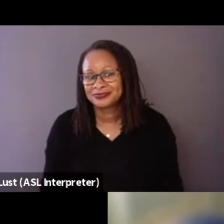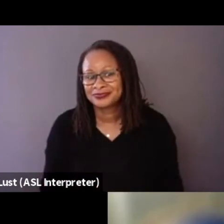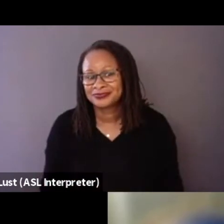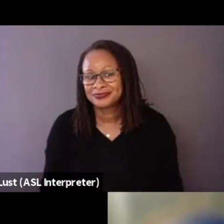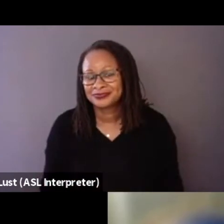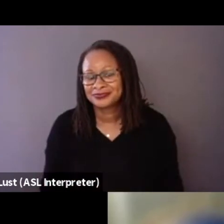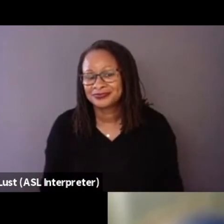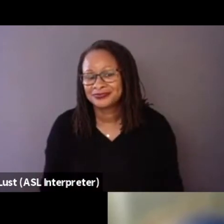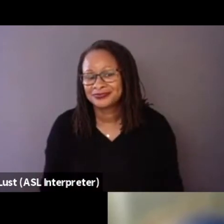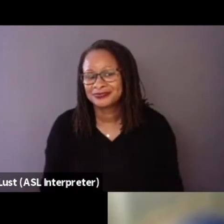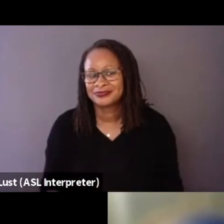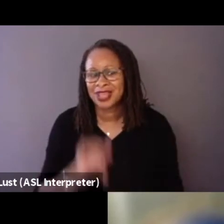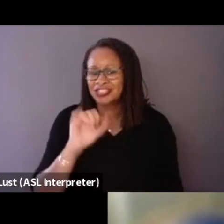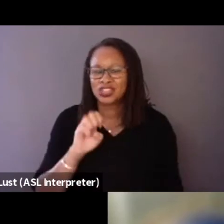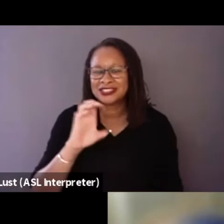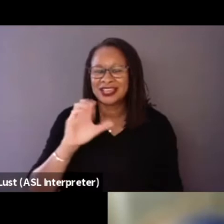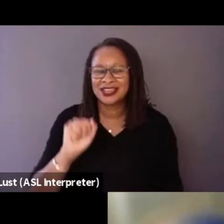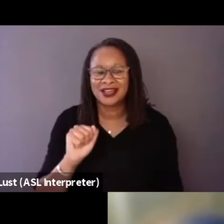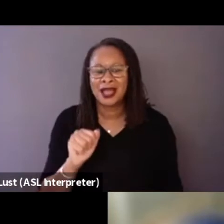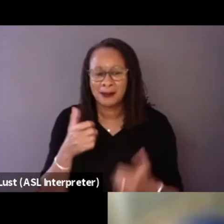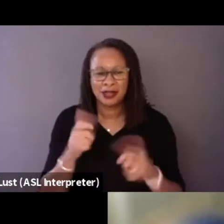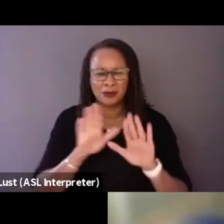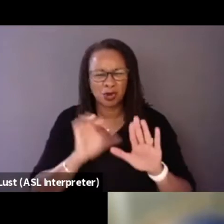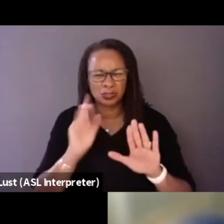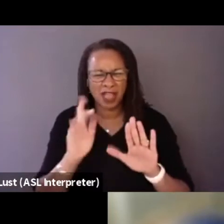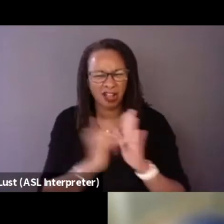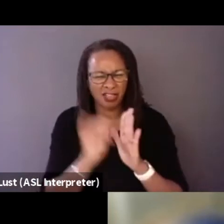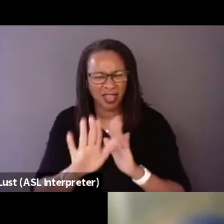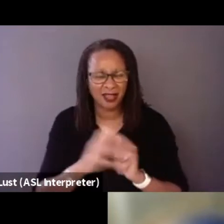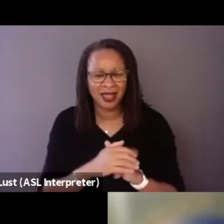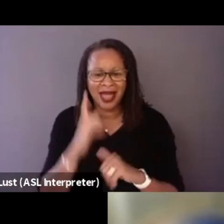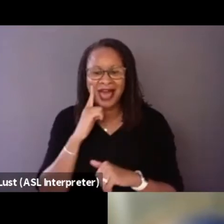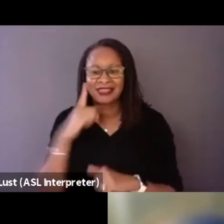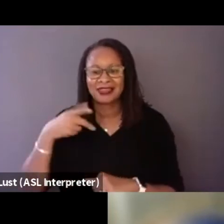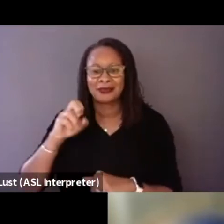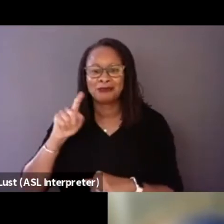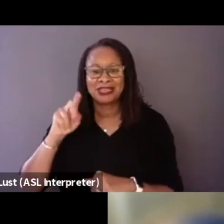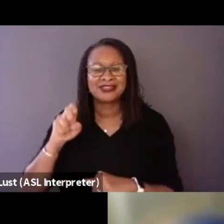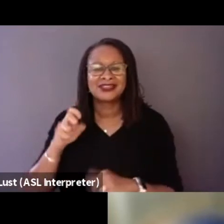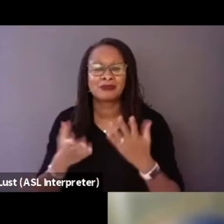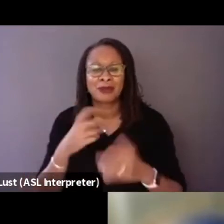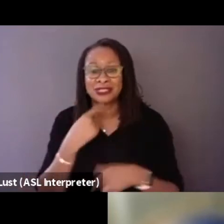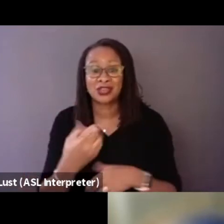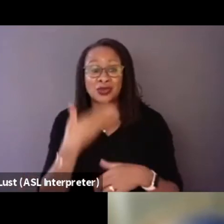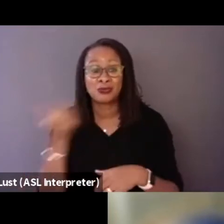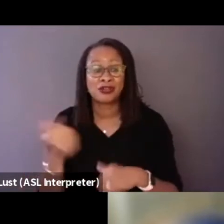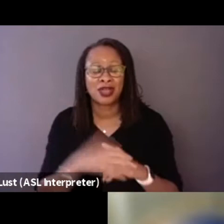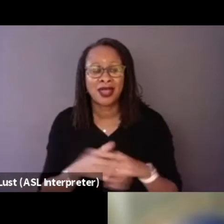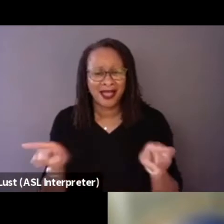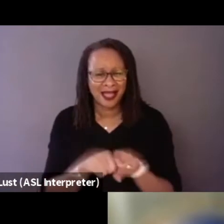Jessica, I'm going to push back on that. I think- and I'm sure that Pete can probably tell you better than I can. As I watched you all, I was like,